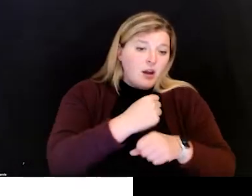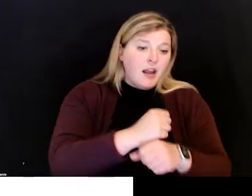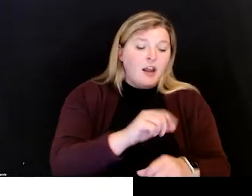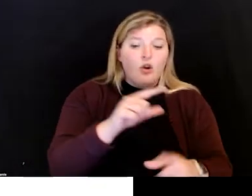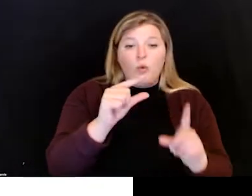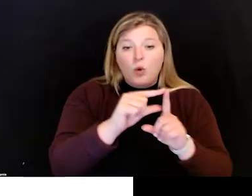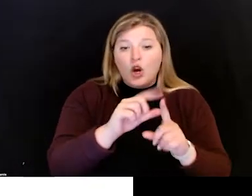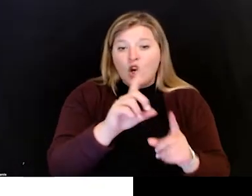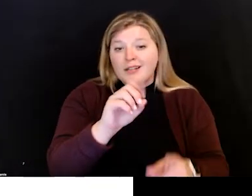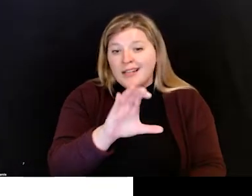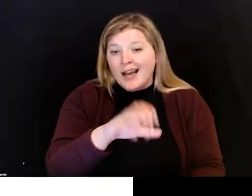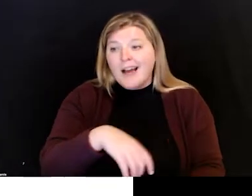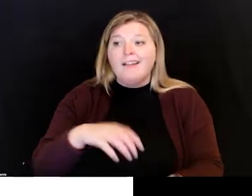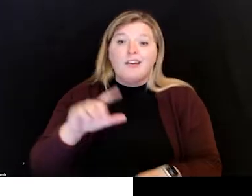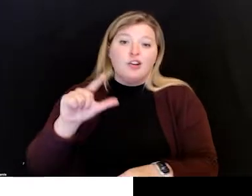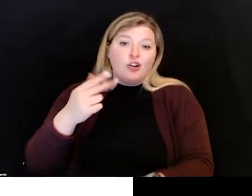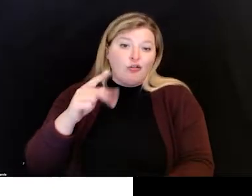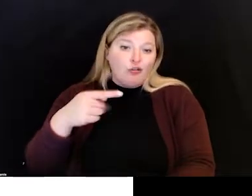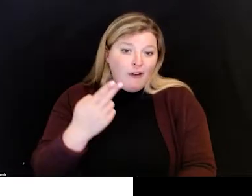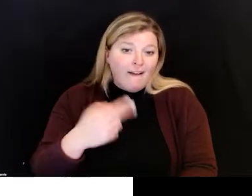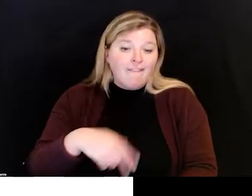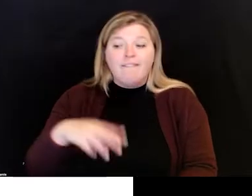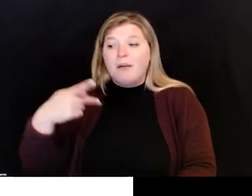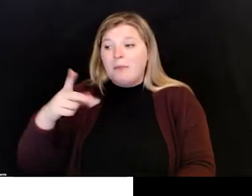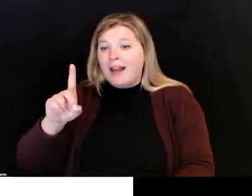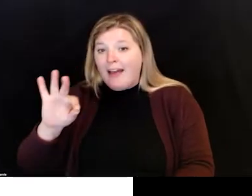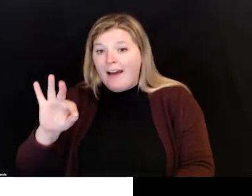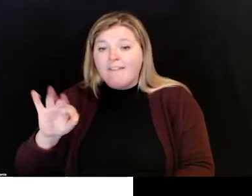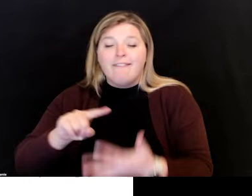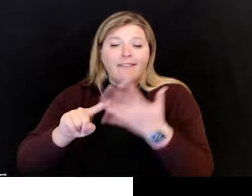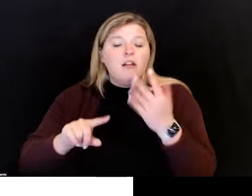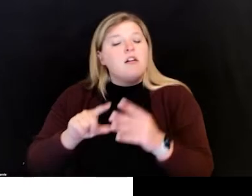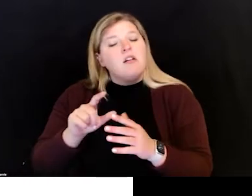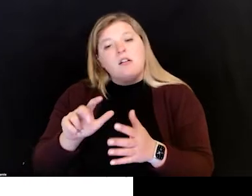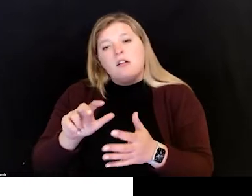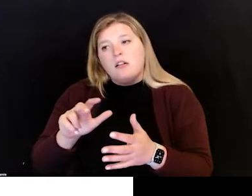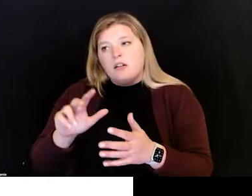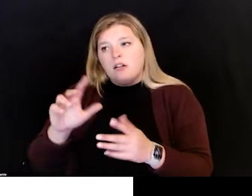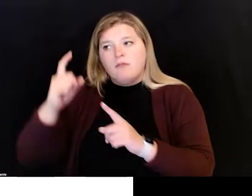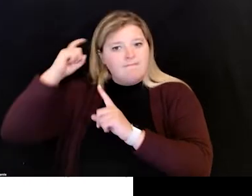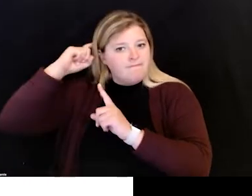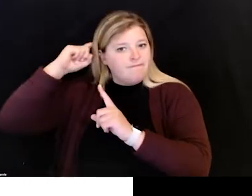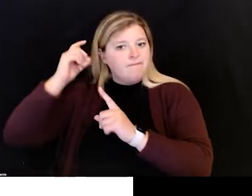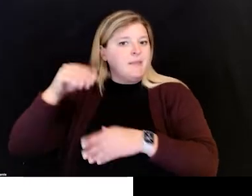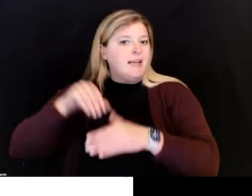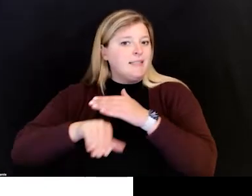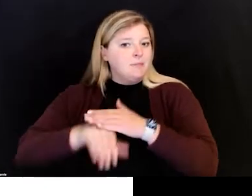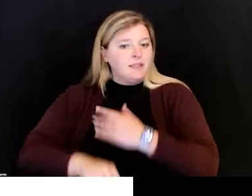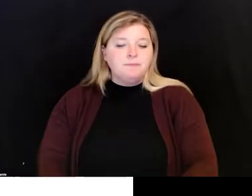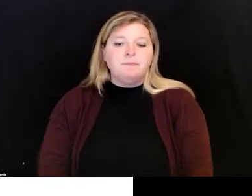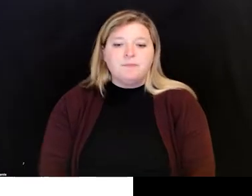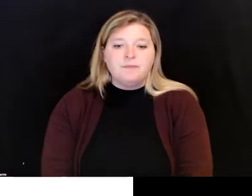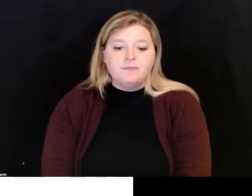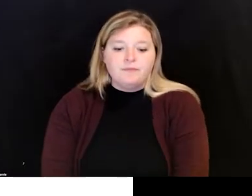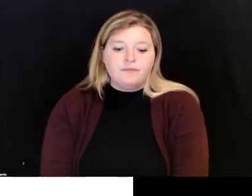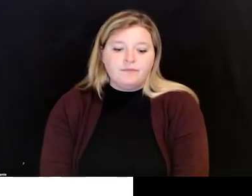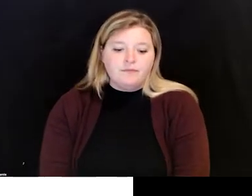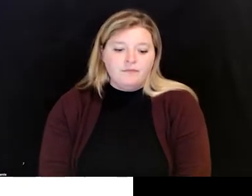presentation, PDF for the web, you should include accessibility in your workflow. Next.